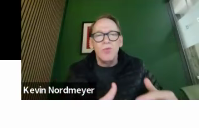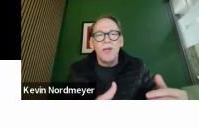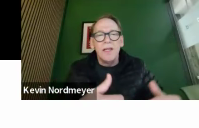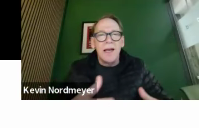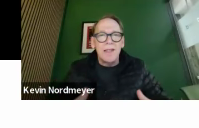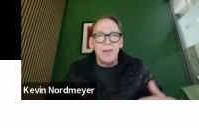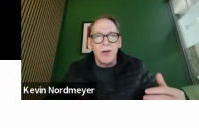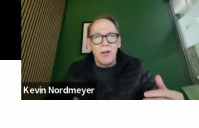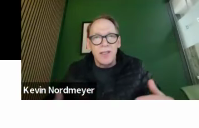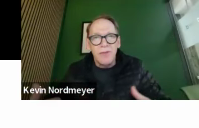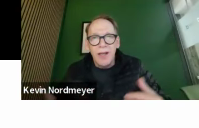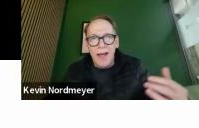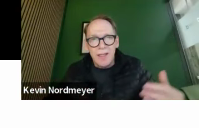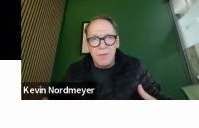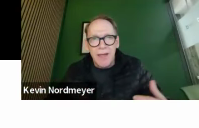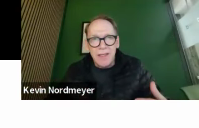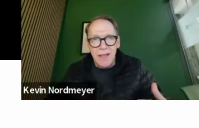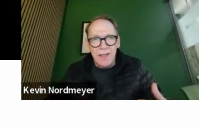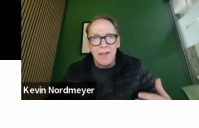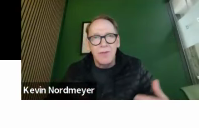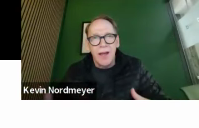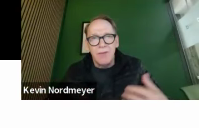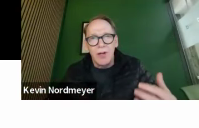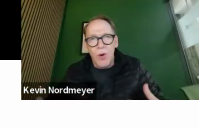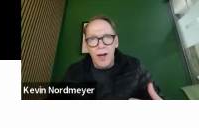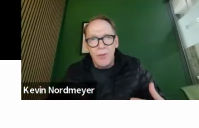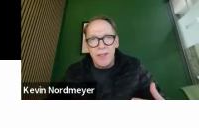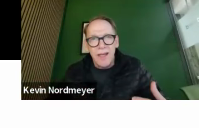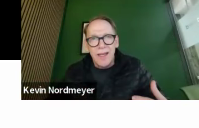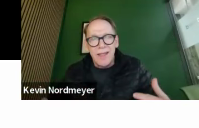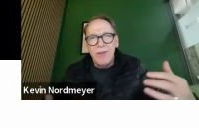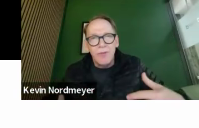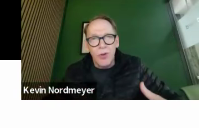Just realized that there are different kind of space needs and different kind of requirements even